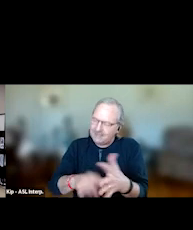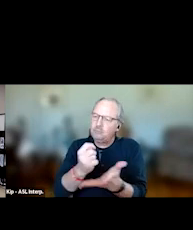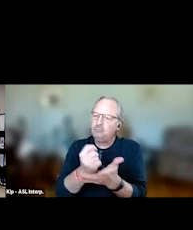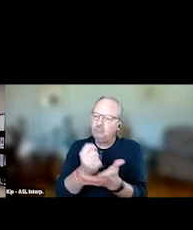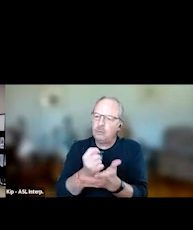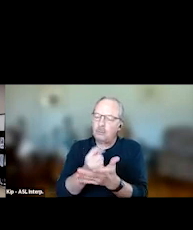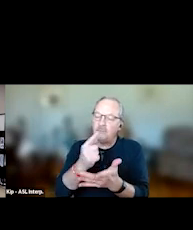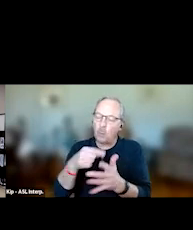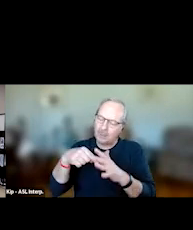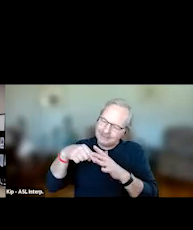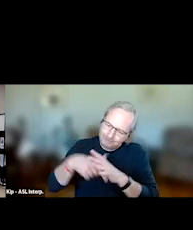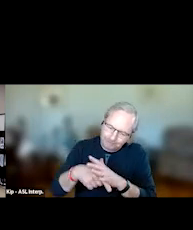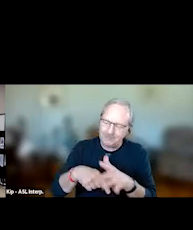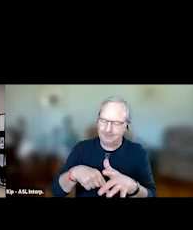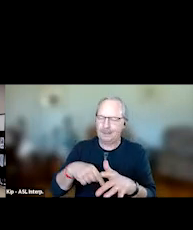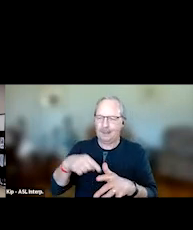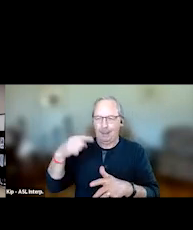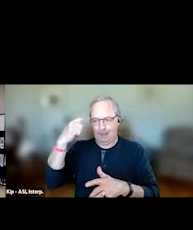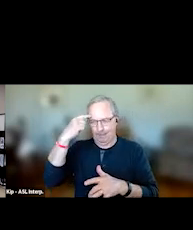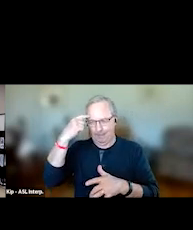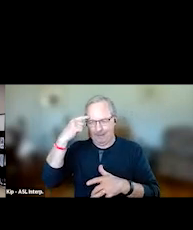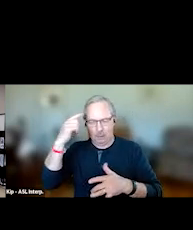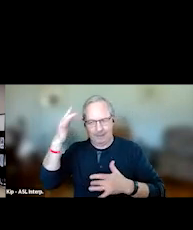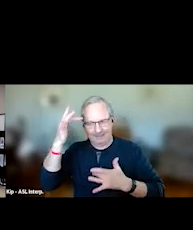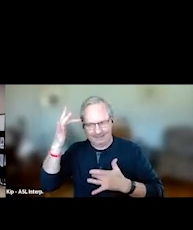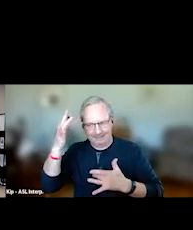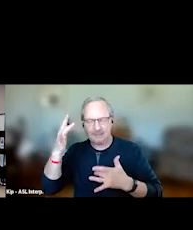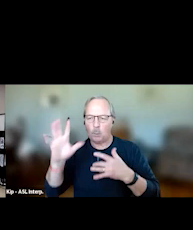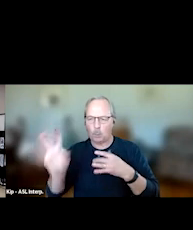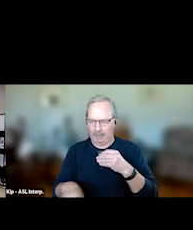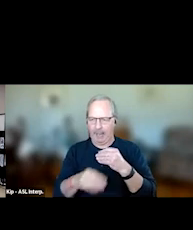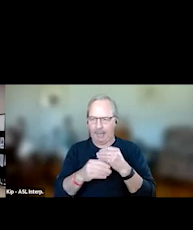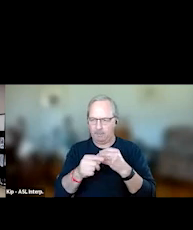mental illness, some of those are included here too, which I would highly recommend.